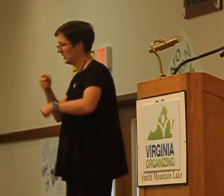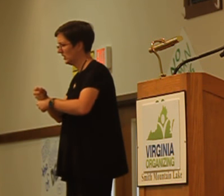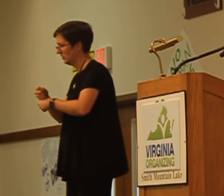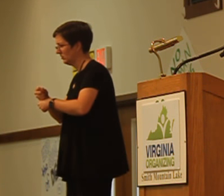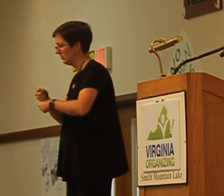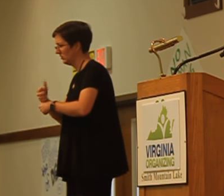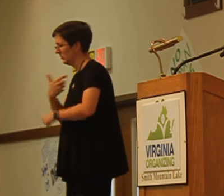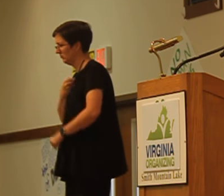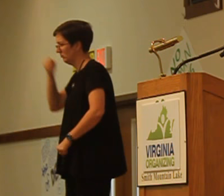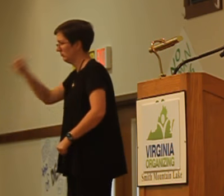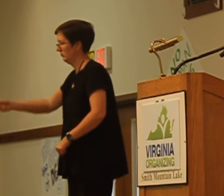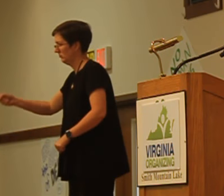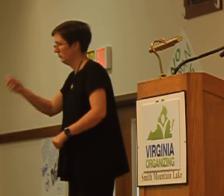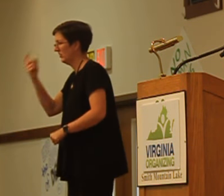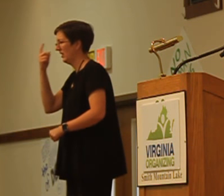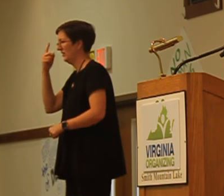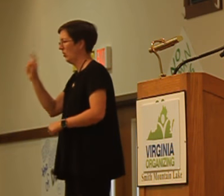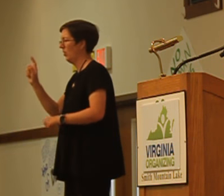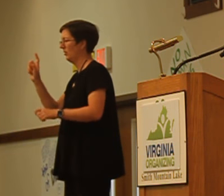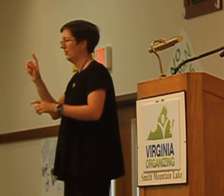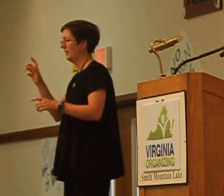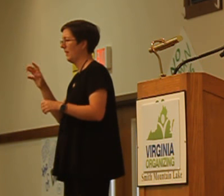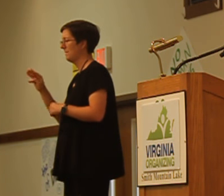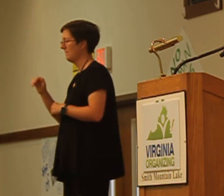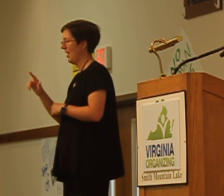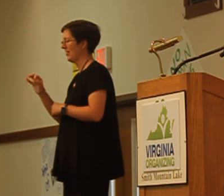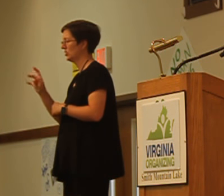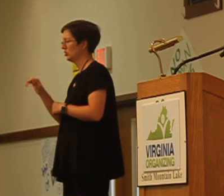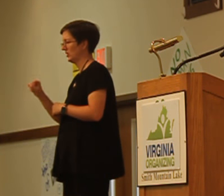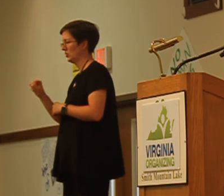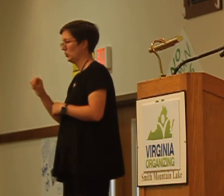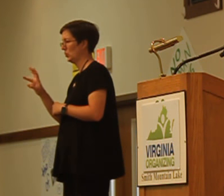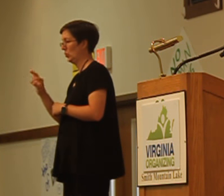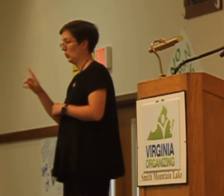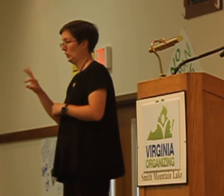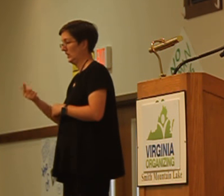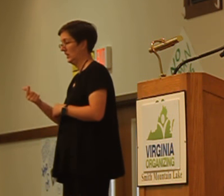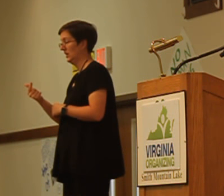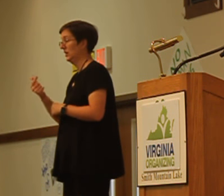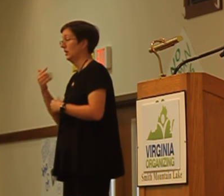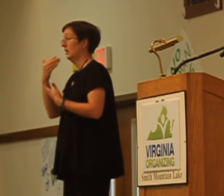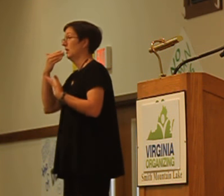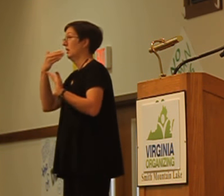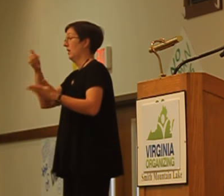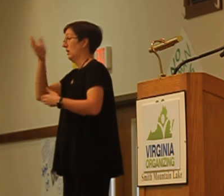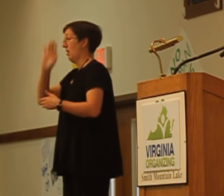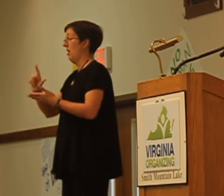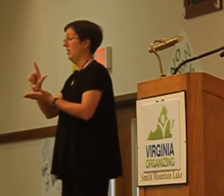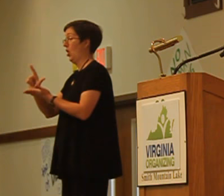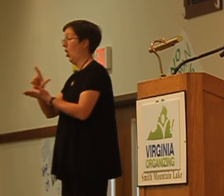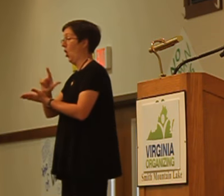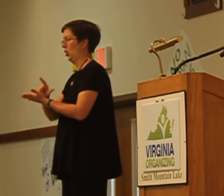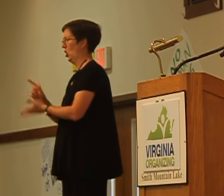for malicious wounding. Thank God I had a lawyer that got it pled down